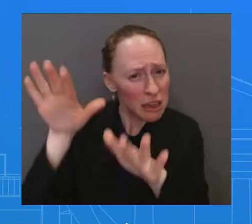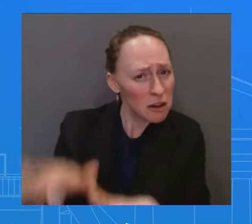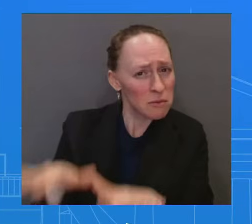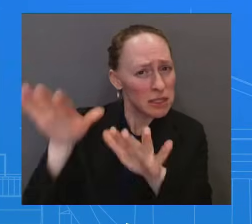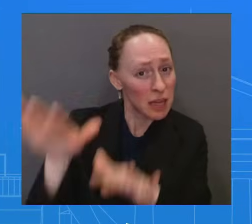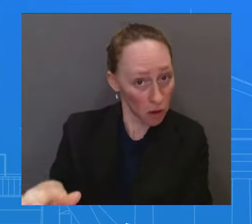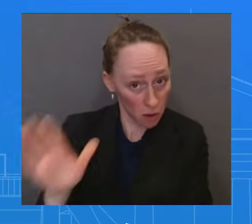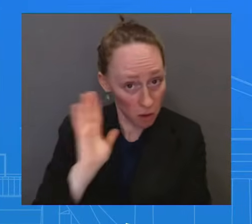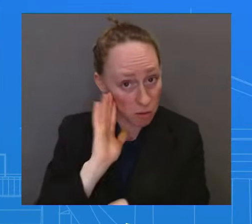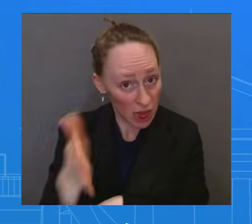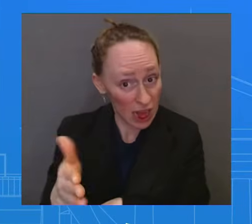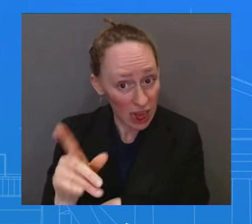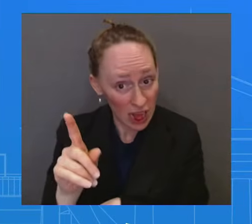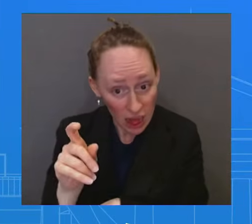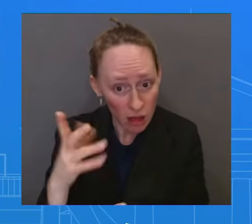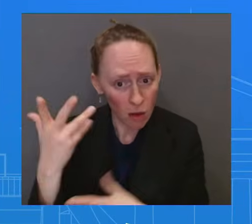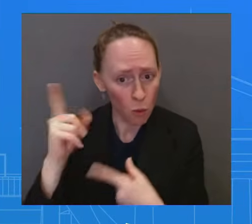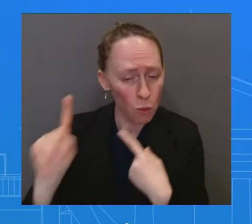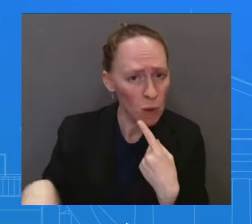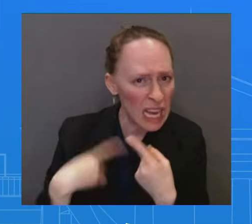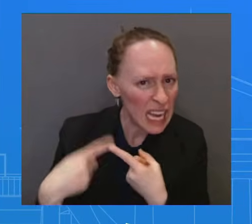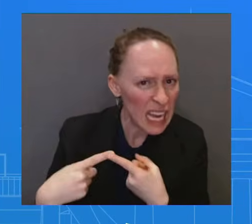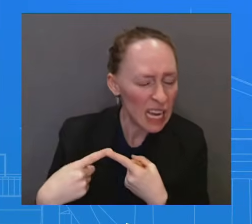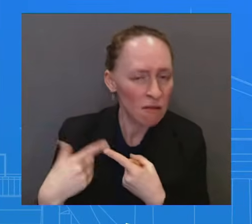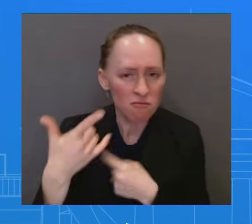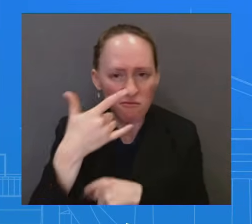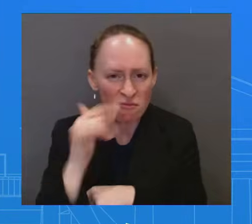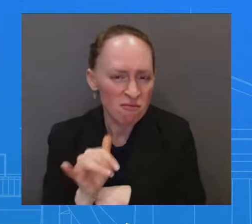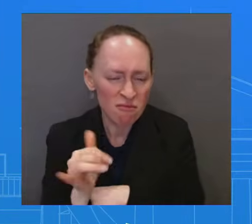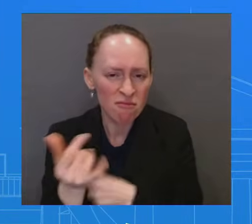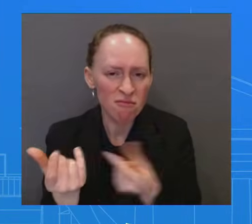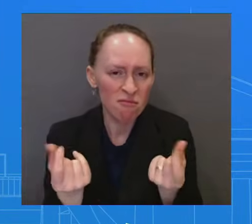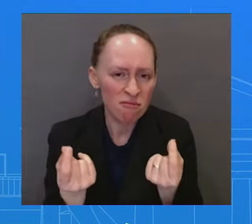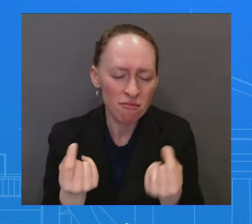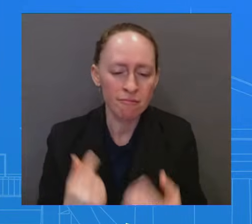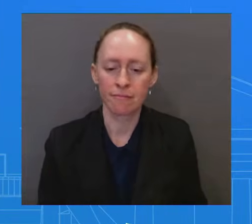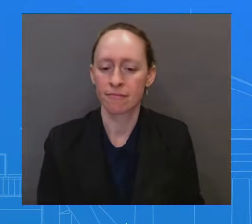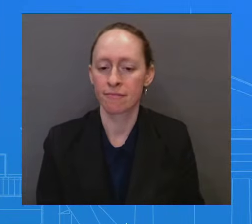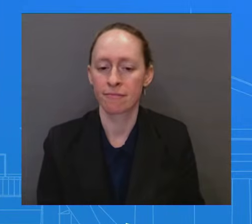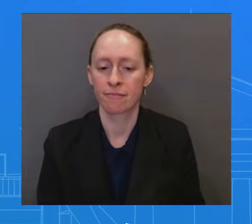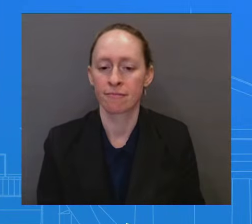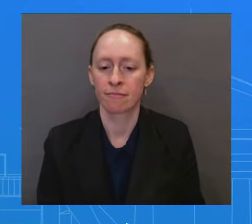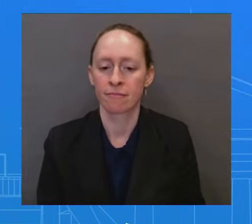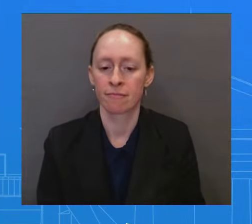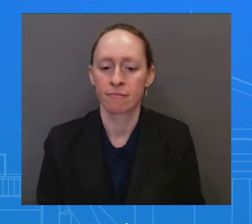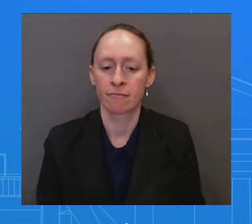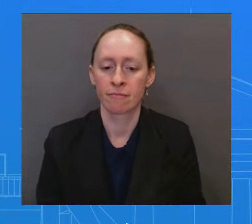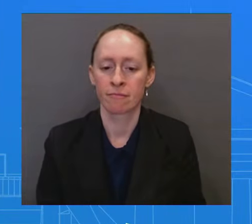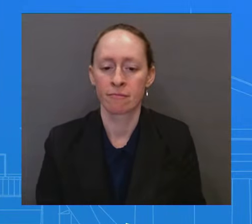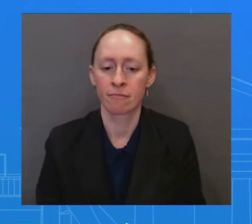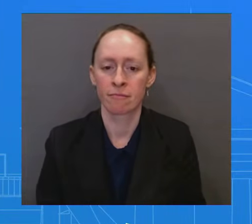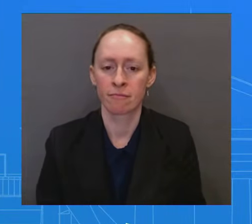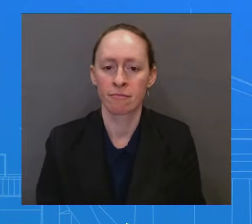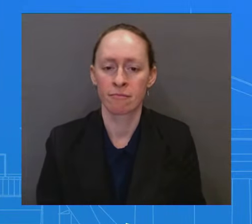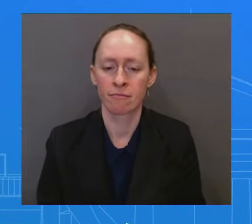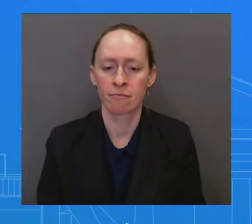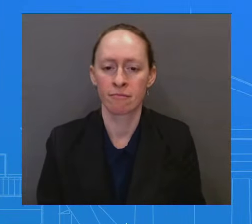Mr. Kirby: The Israelis say they, too, recognize the need to transition to a different phase of fighting. I mean, in any military campaign, Trevor,